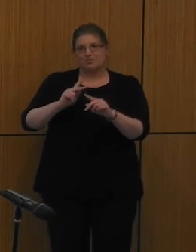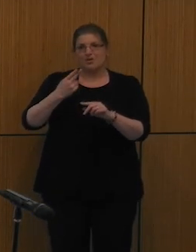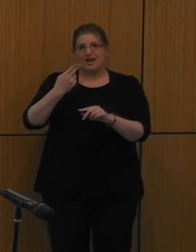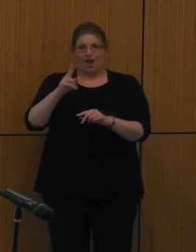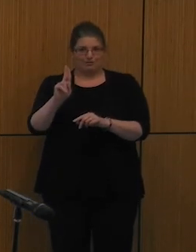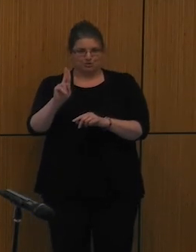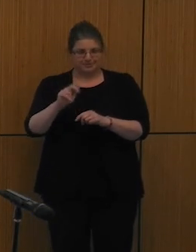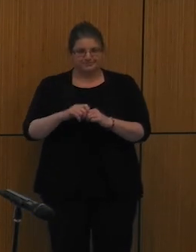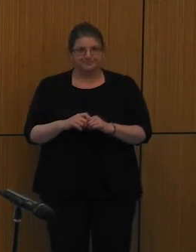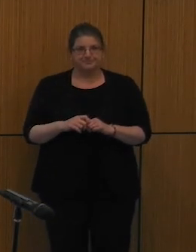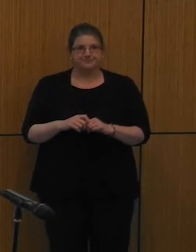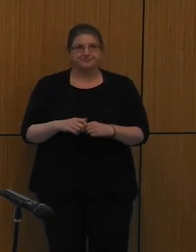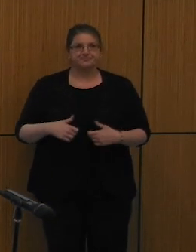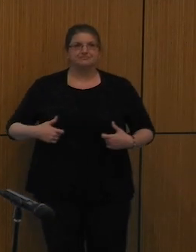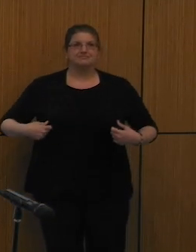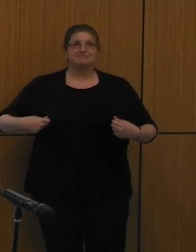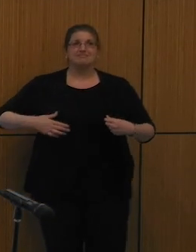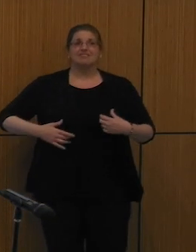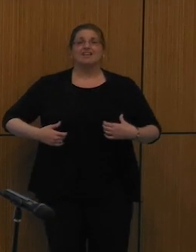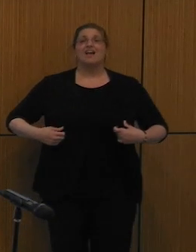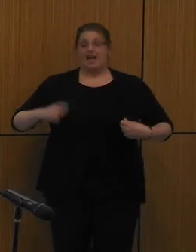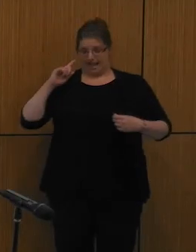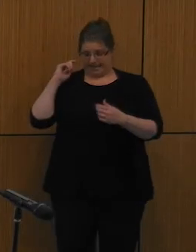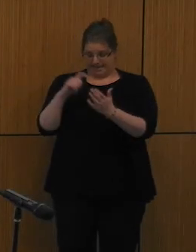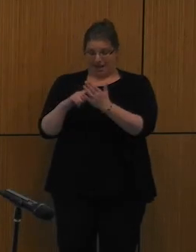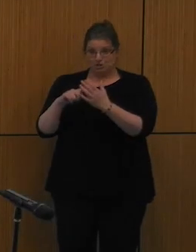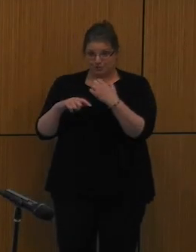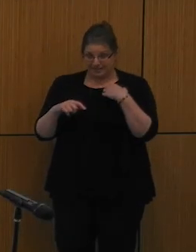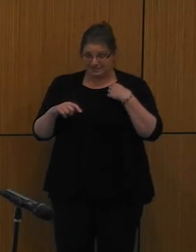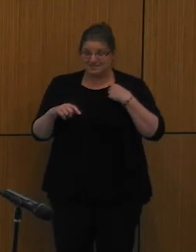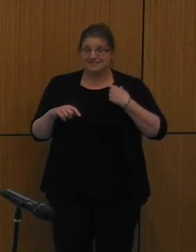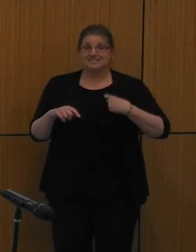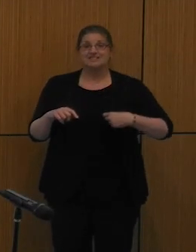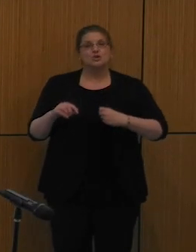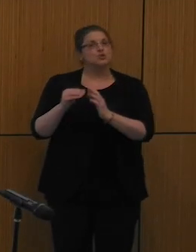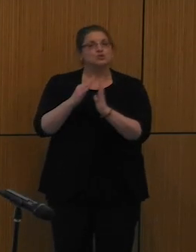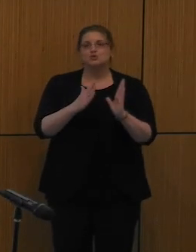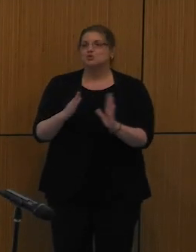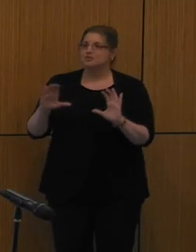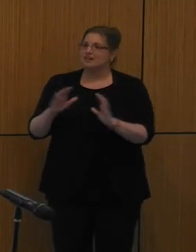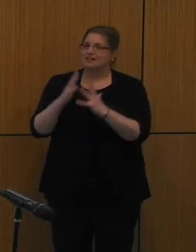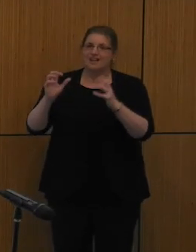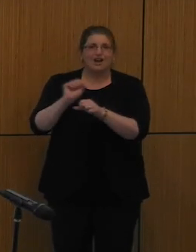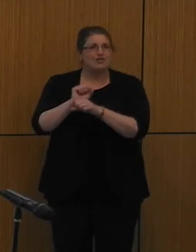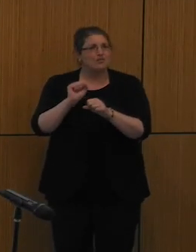I just very quickly acknowledgments students that have done a lot of this work, colleagues from other departments